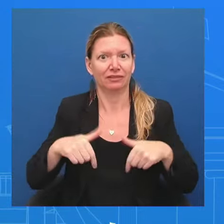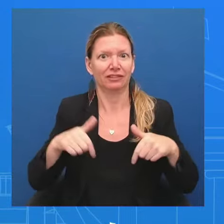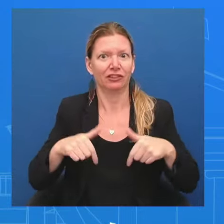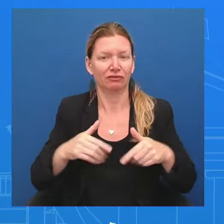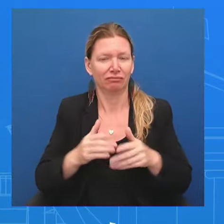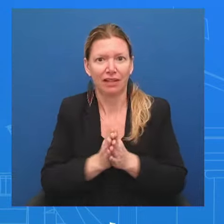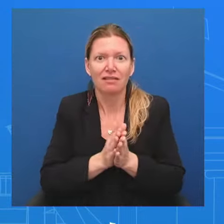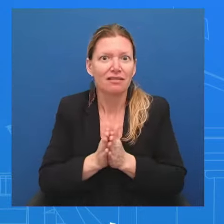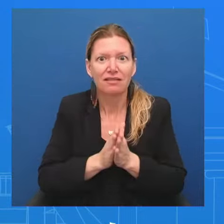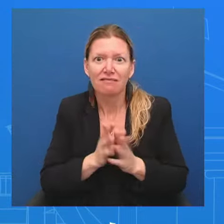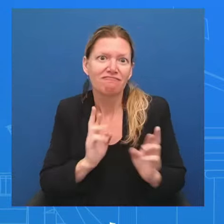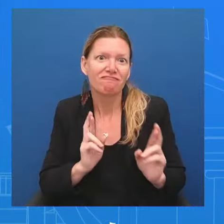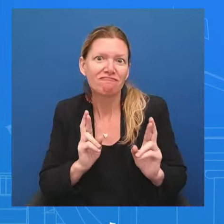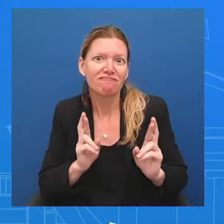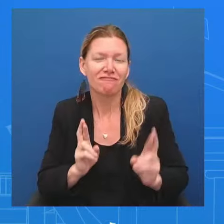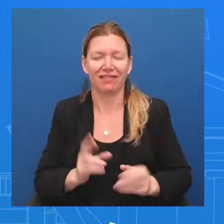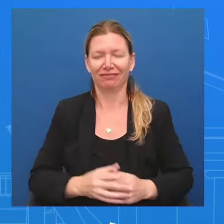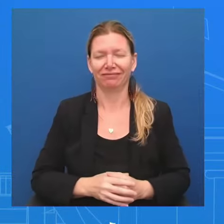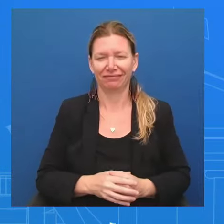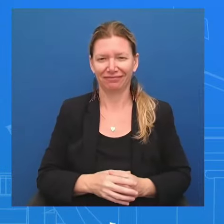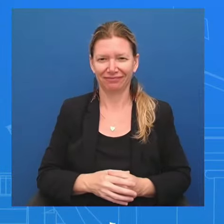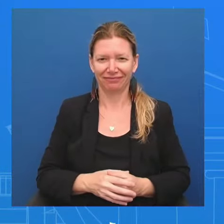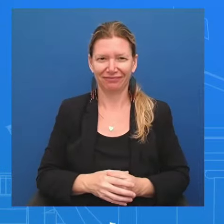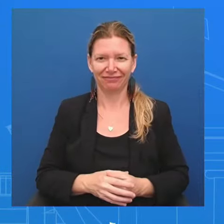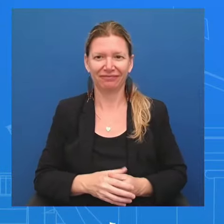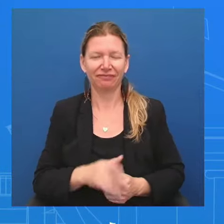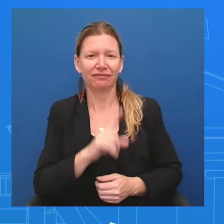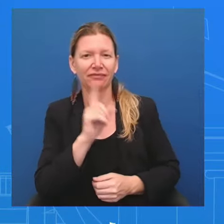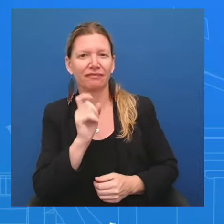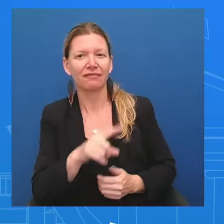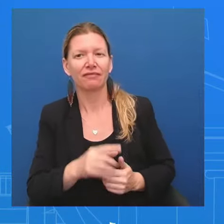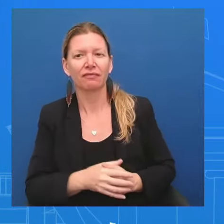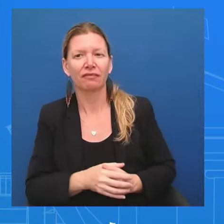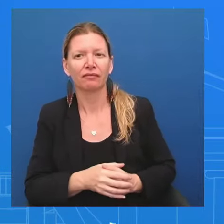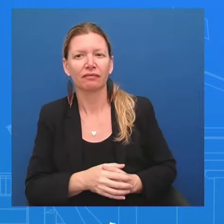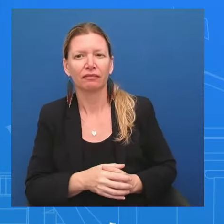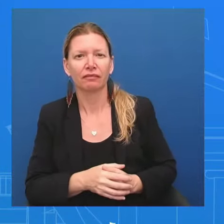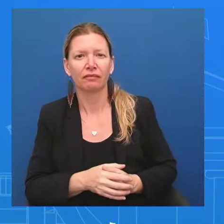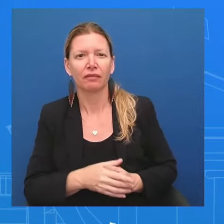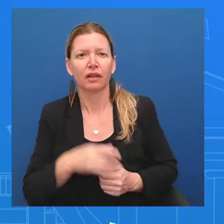his thinking on the border EO, and what actions he plans to take? You've taken smaller,